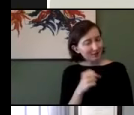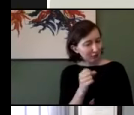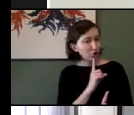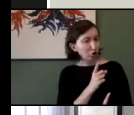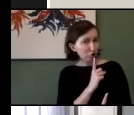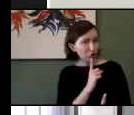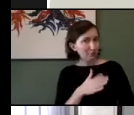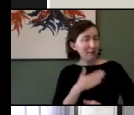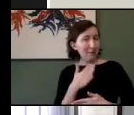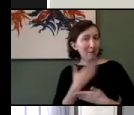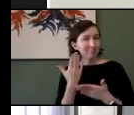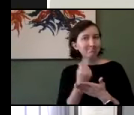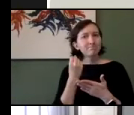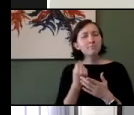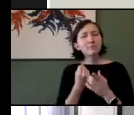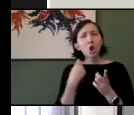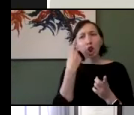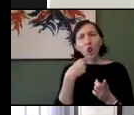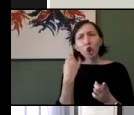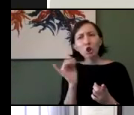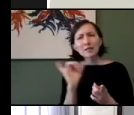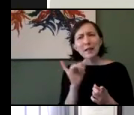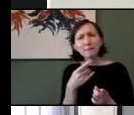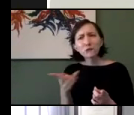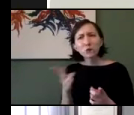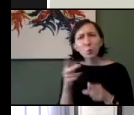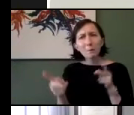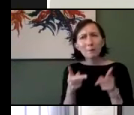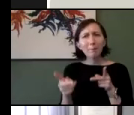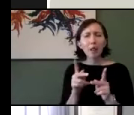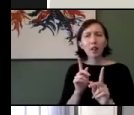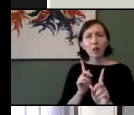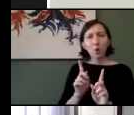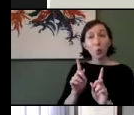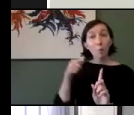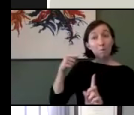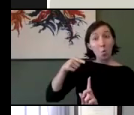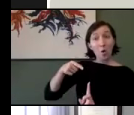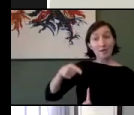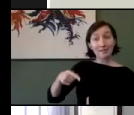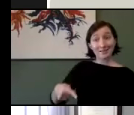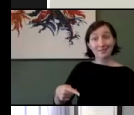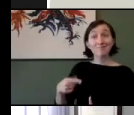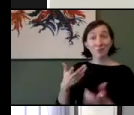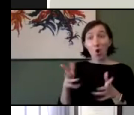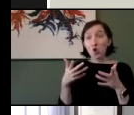It looked like a few folks had some points about this already in the chat.